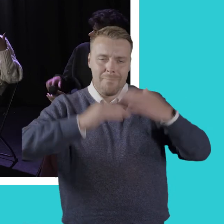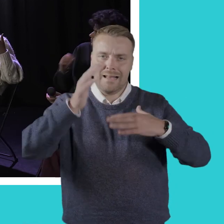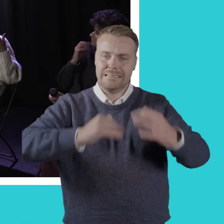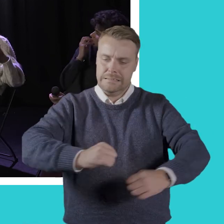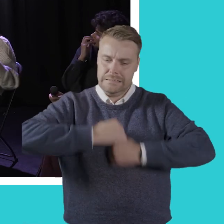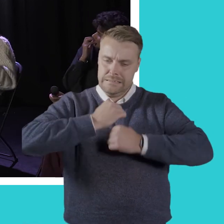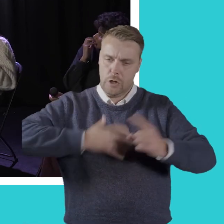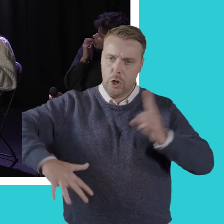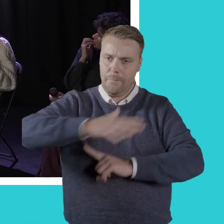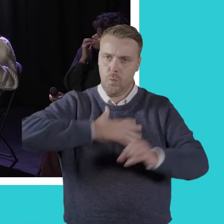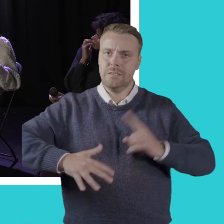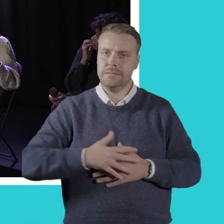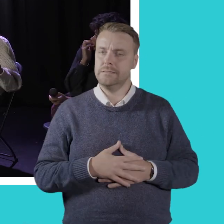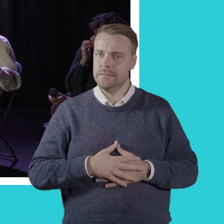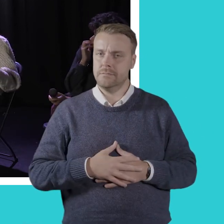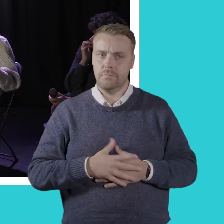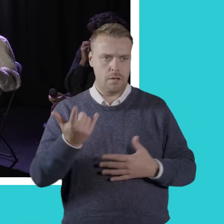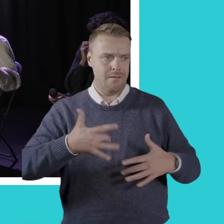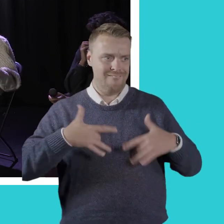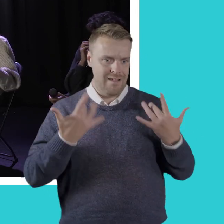I completely forgot when I was talking about the fact that I do feel like I have community